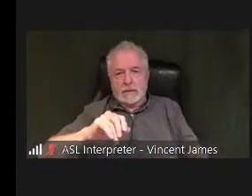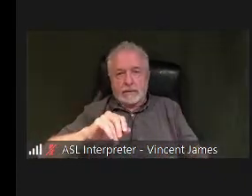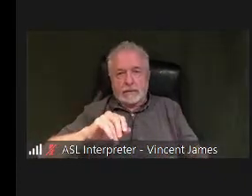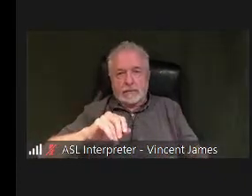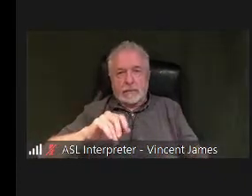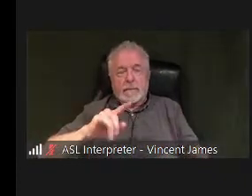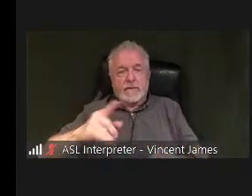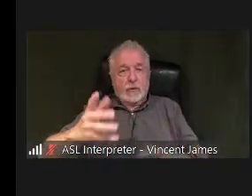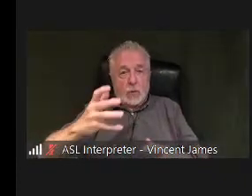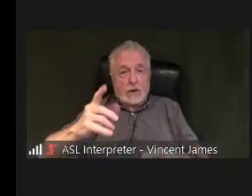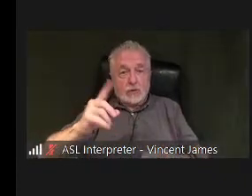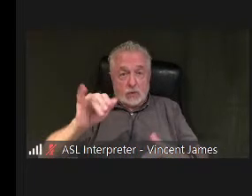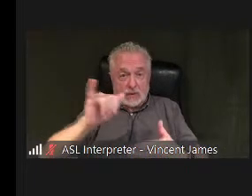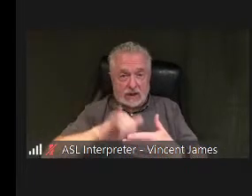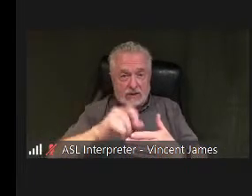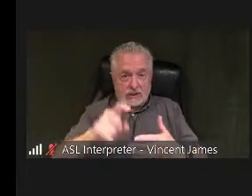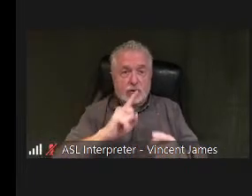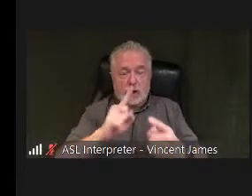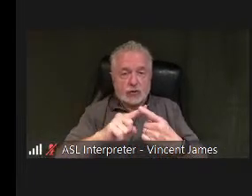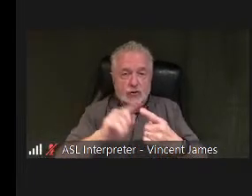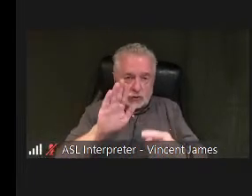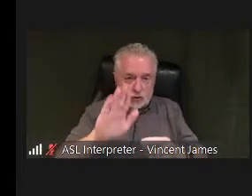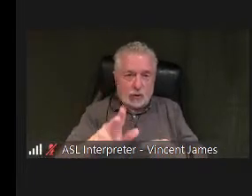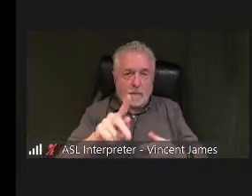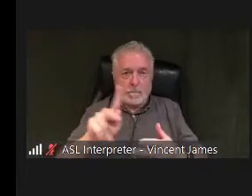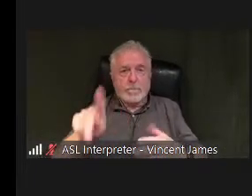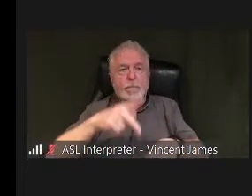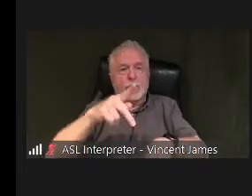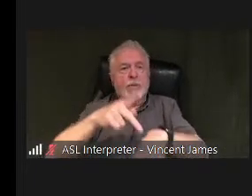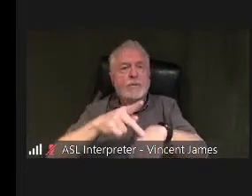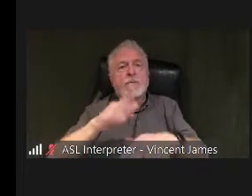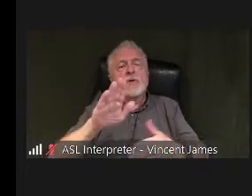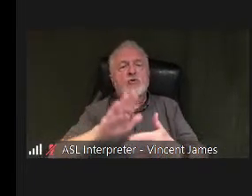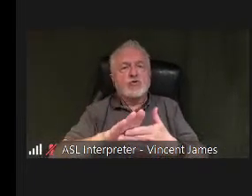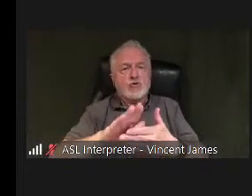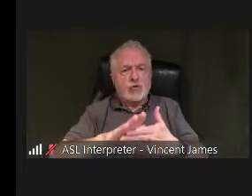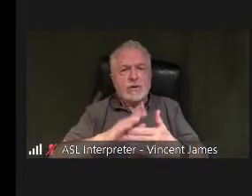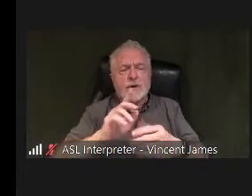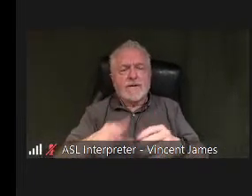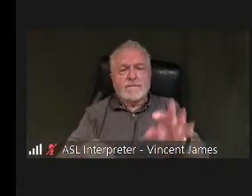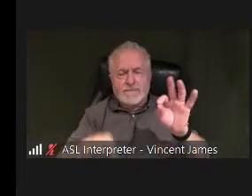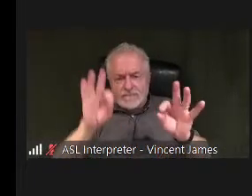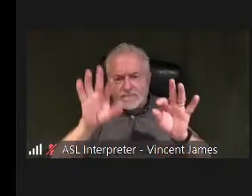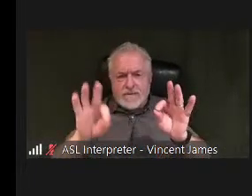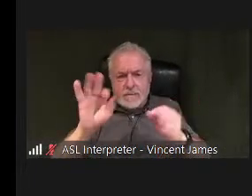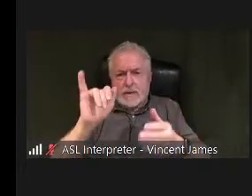But if you want to do that, you need to talk to your principal of the school and you need to find out about that.